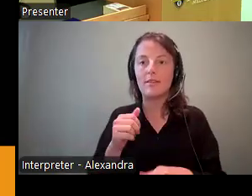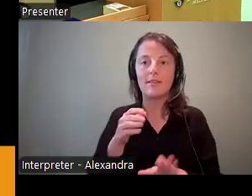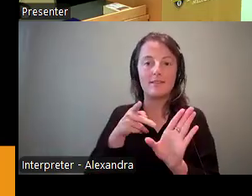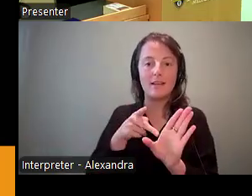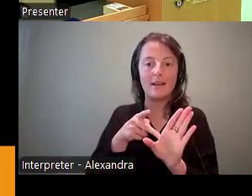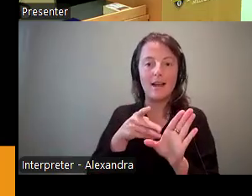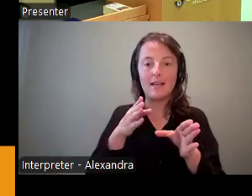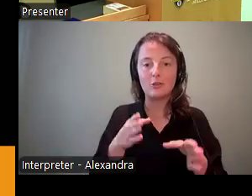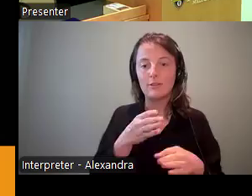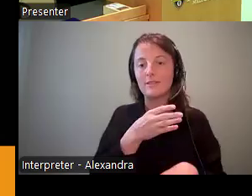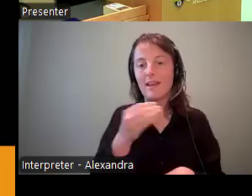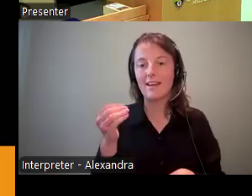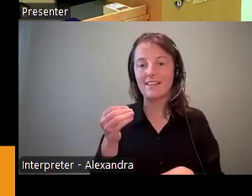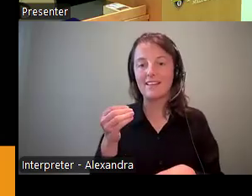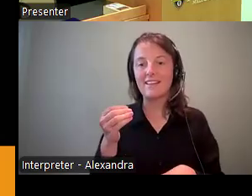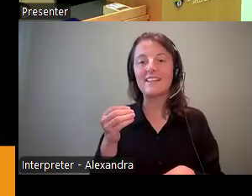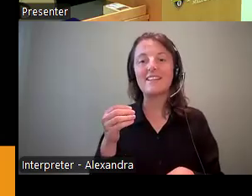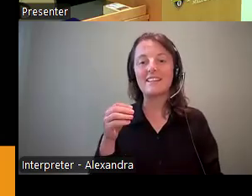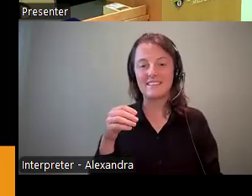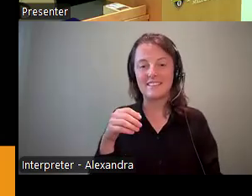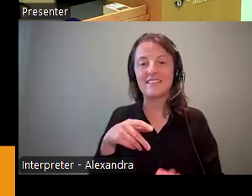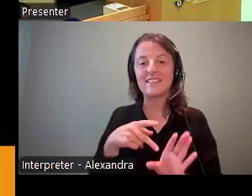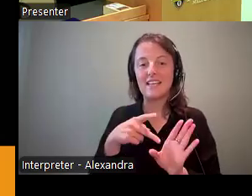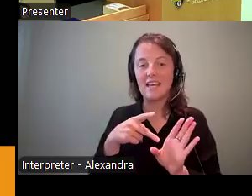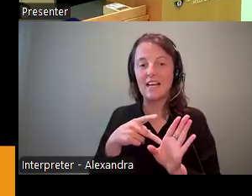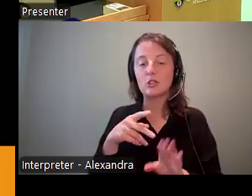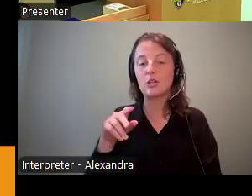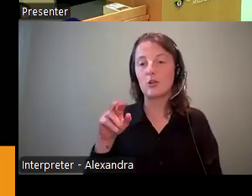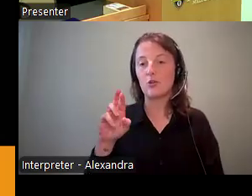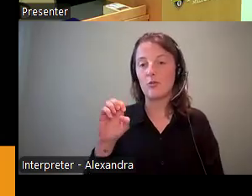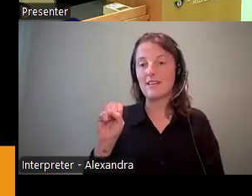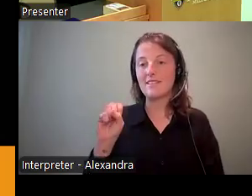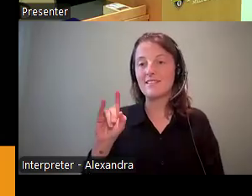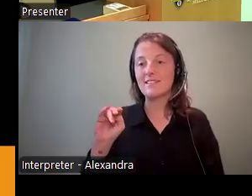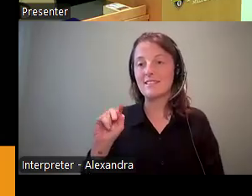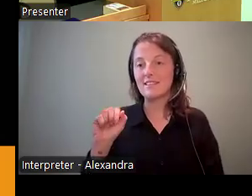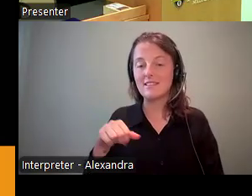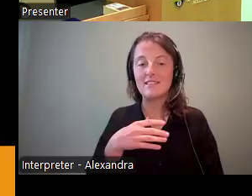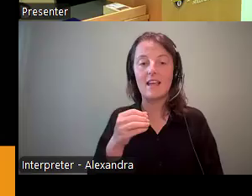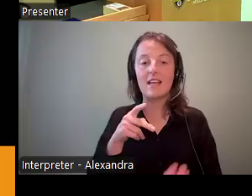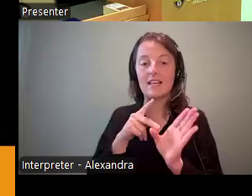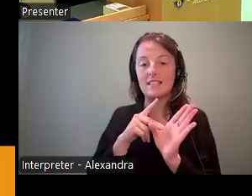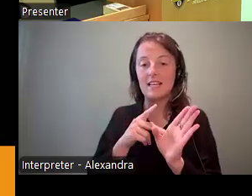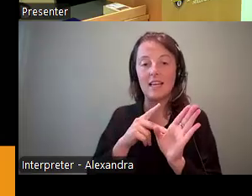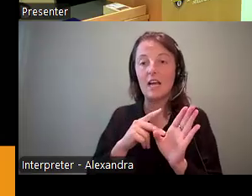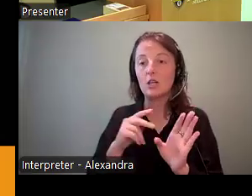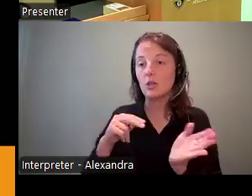I can't even say it, psychiatric, um, residents and psychiatric nurse practitioners. I got to